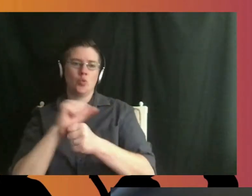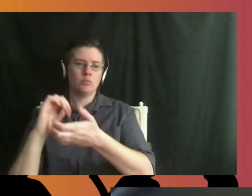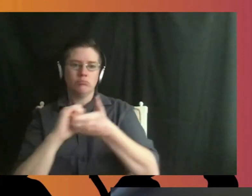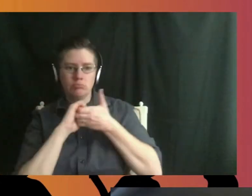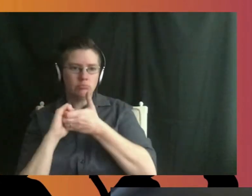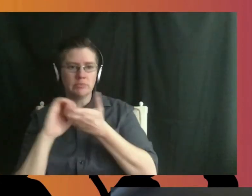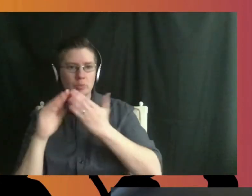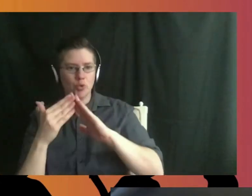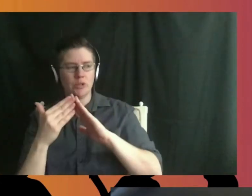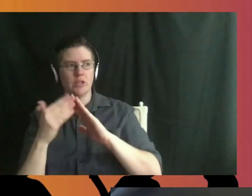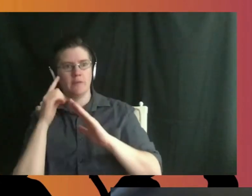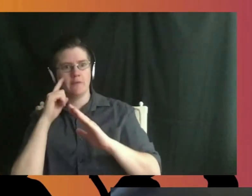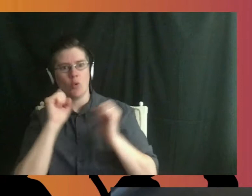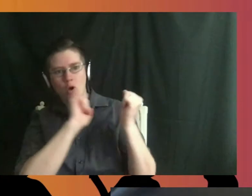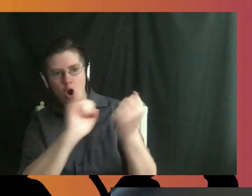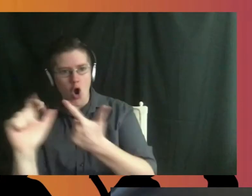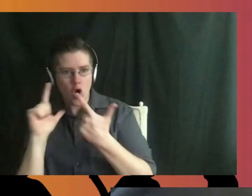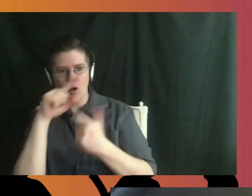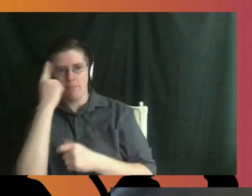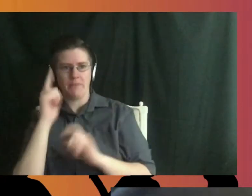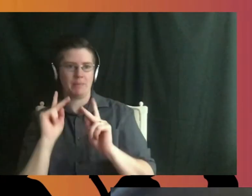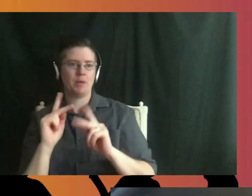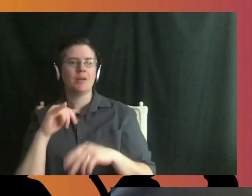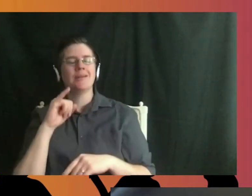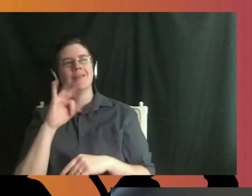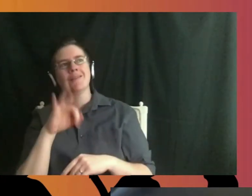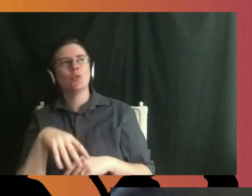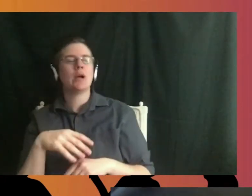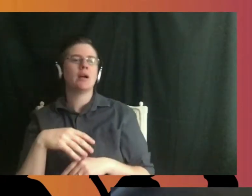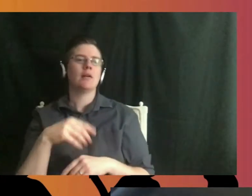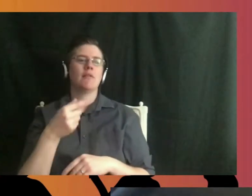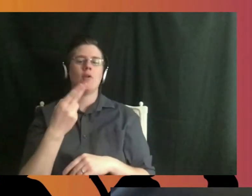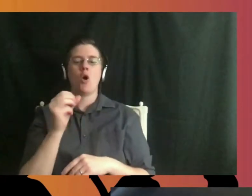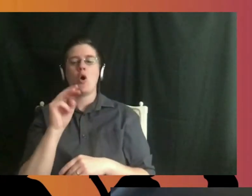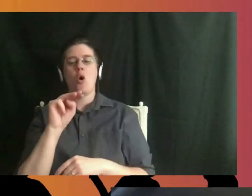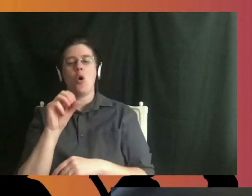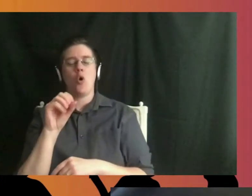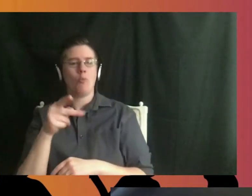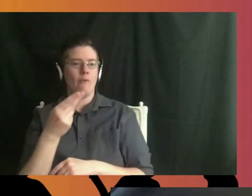there's division between you know homophobia and transphobia we're not really getting to